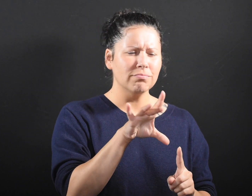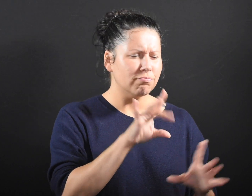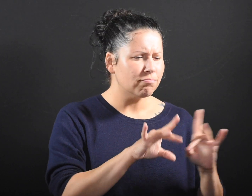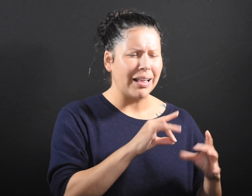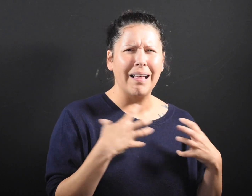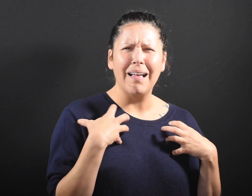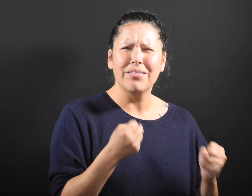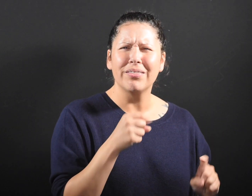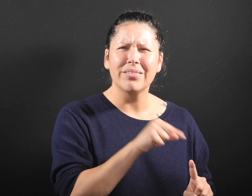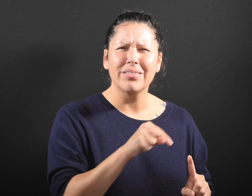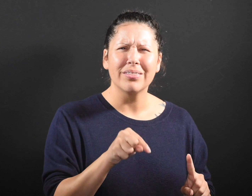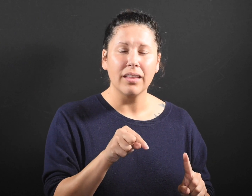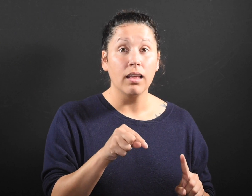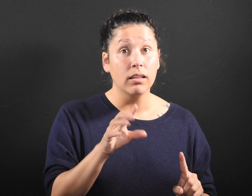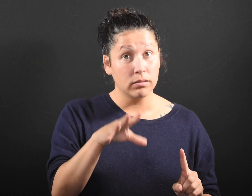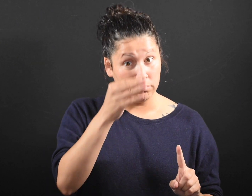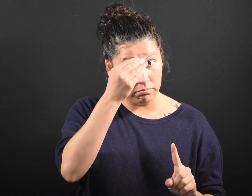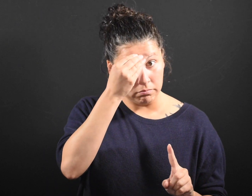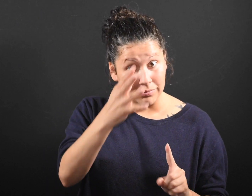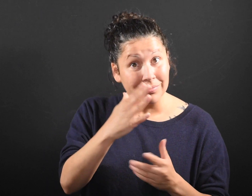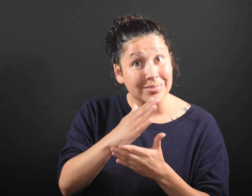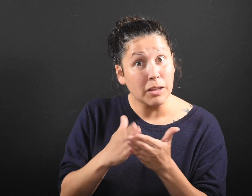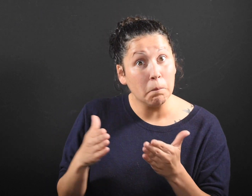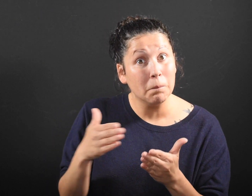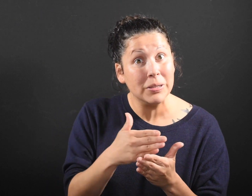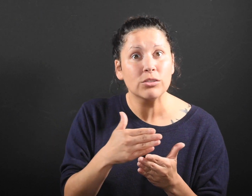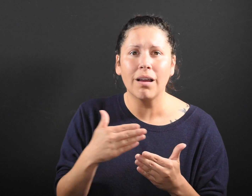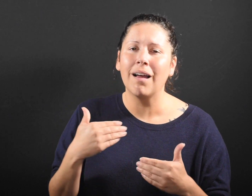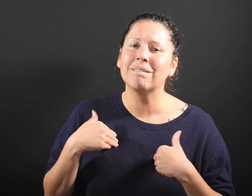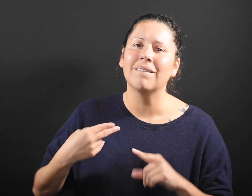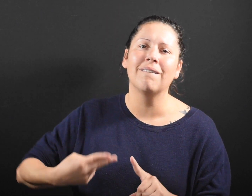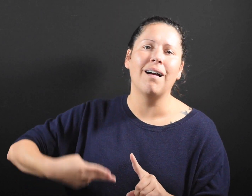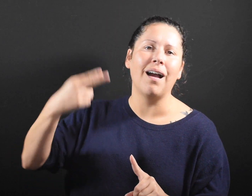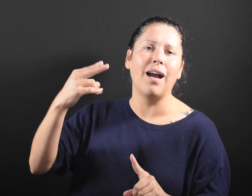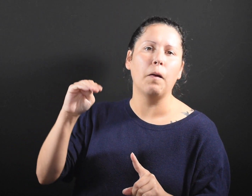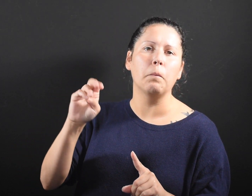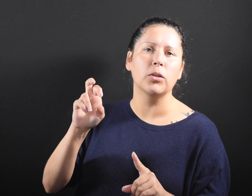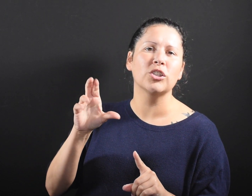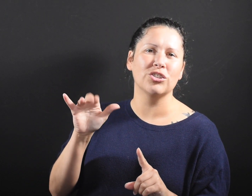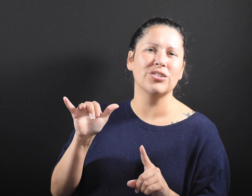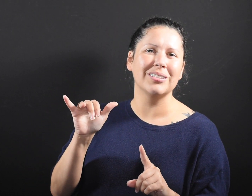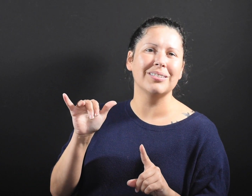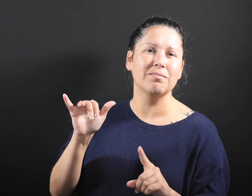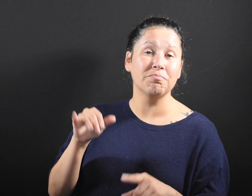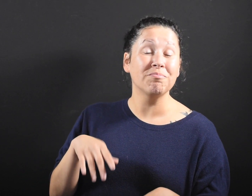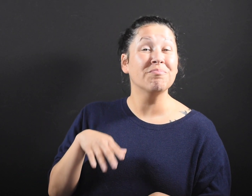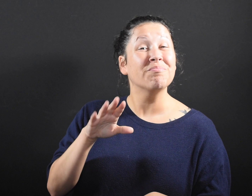Make healthy fish choices. Some types of fish can be high in a form of mercury called methylmercury,